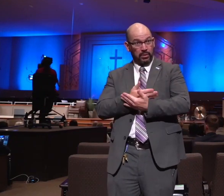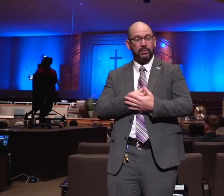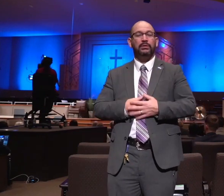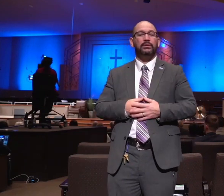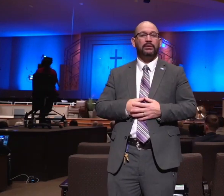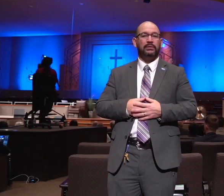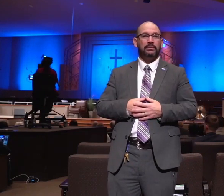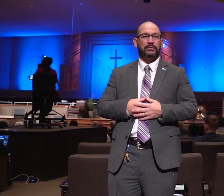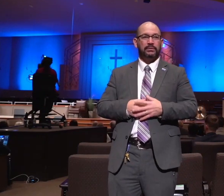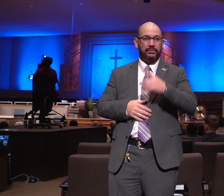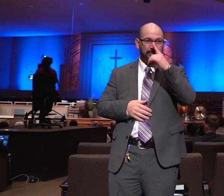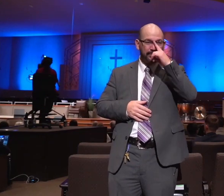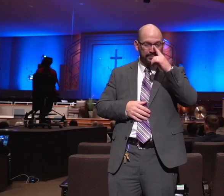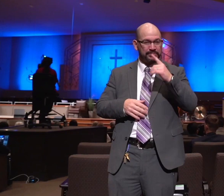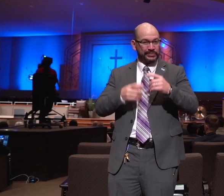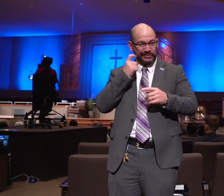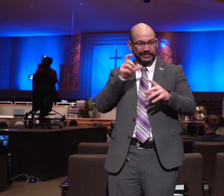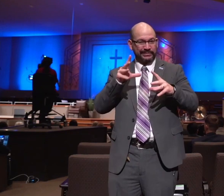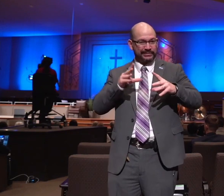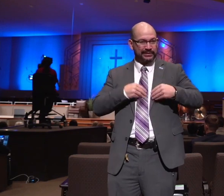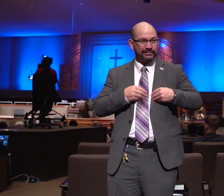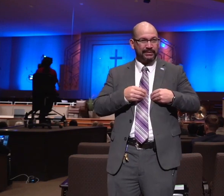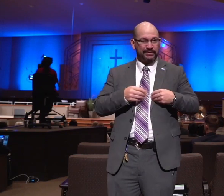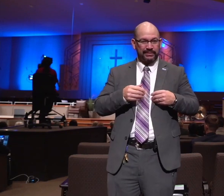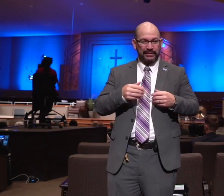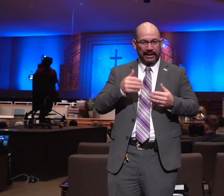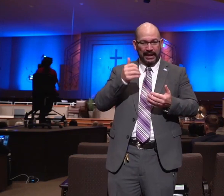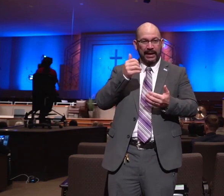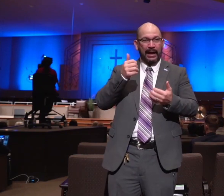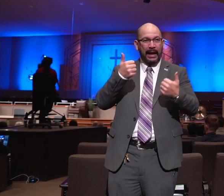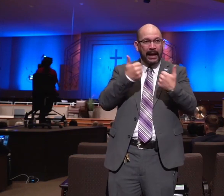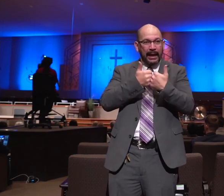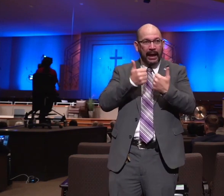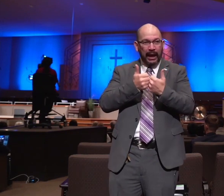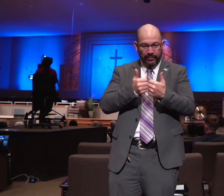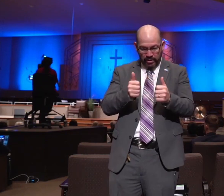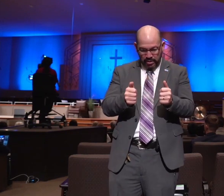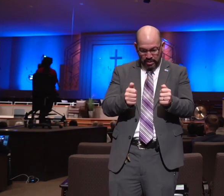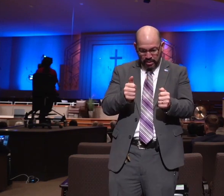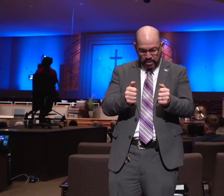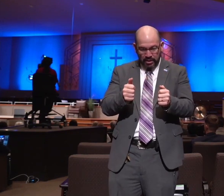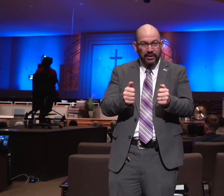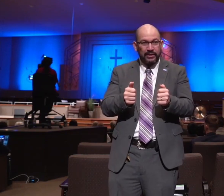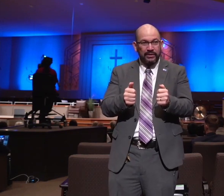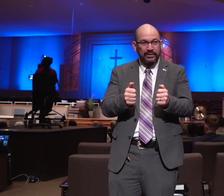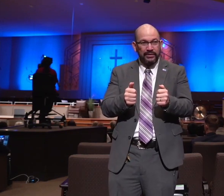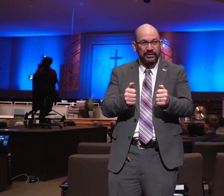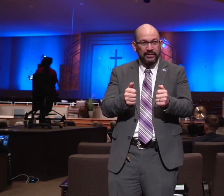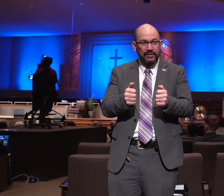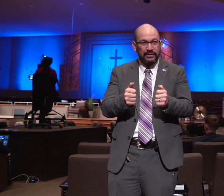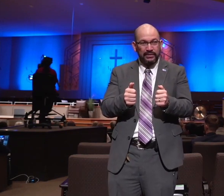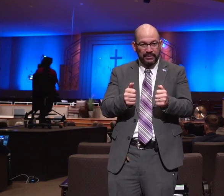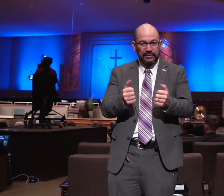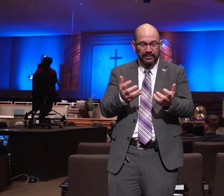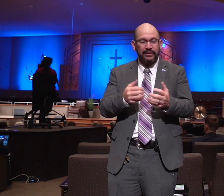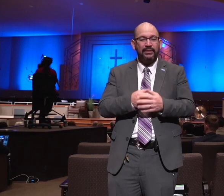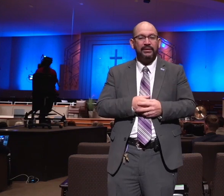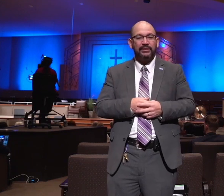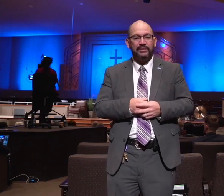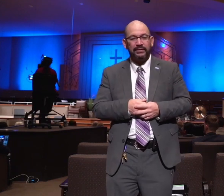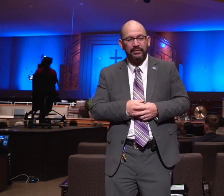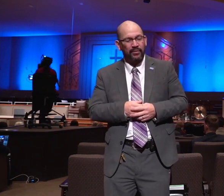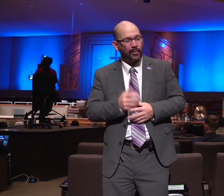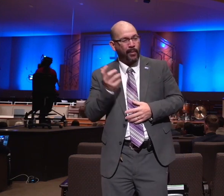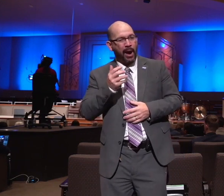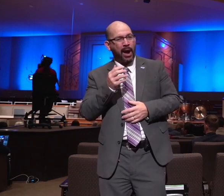Nintendo Game Boy the handheld game unit just out from